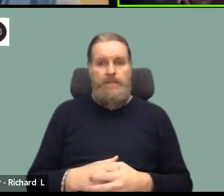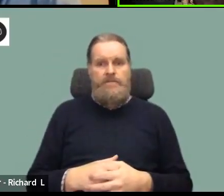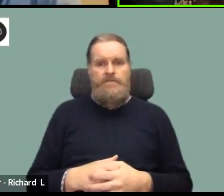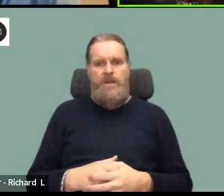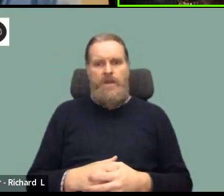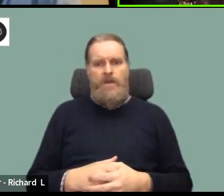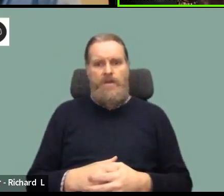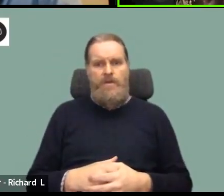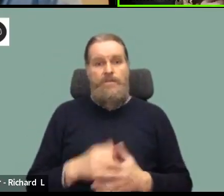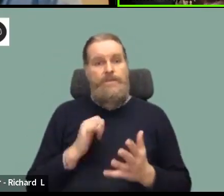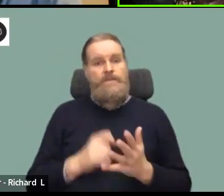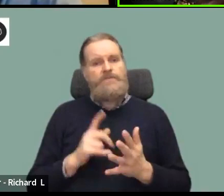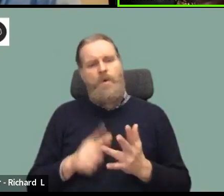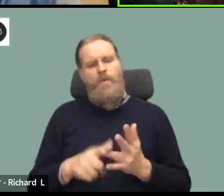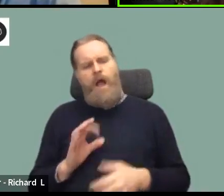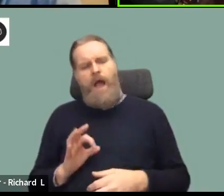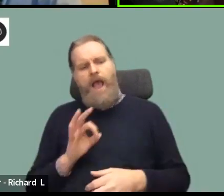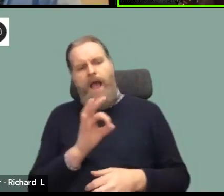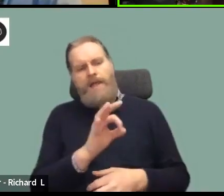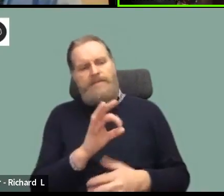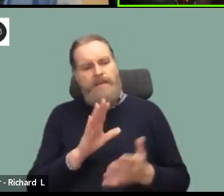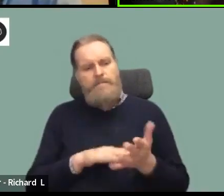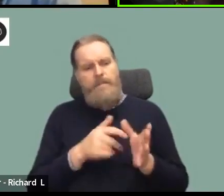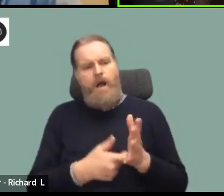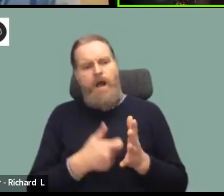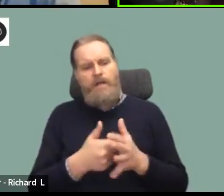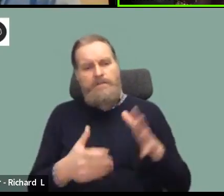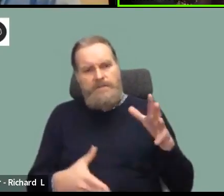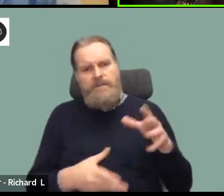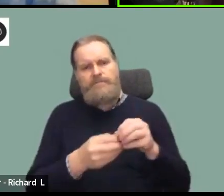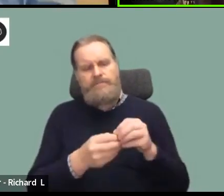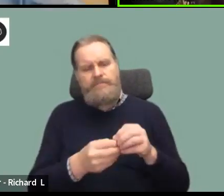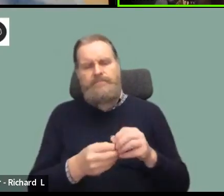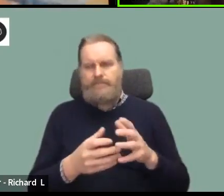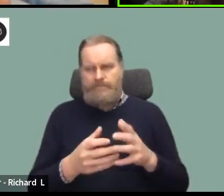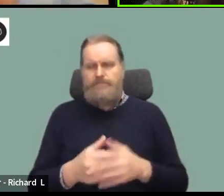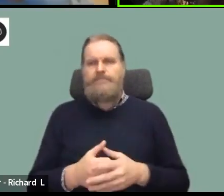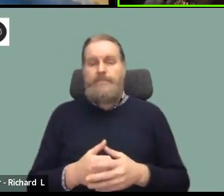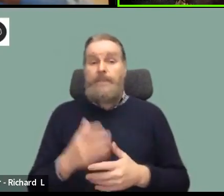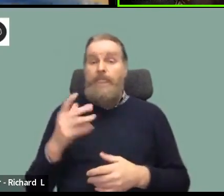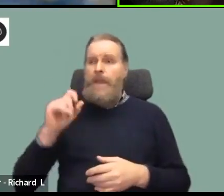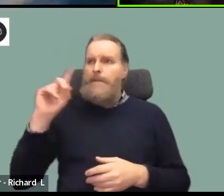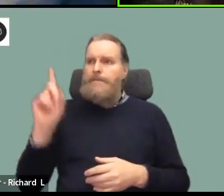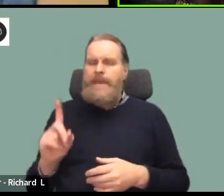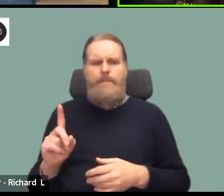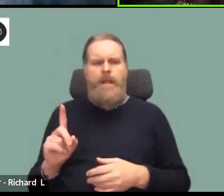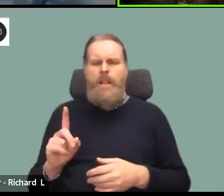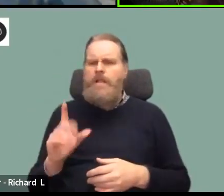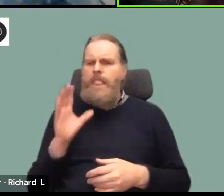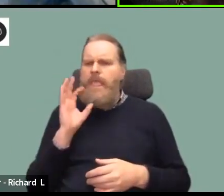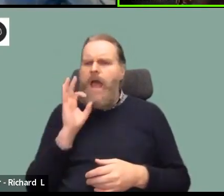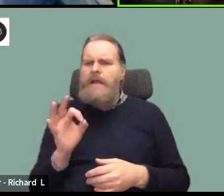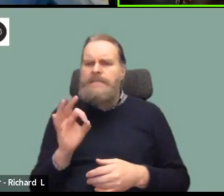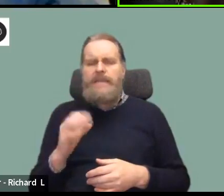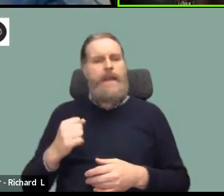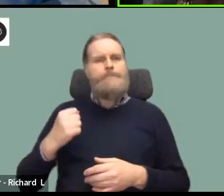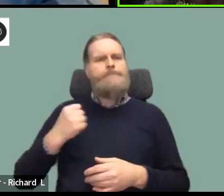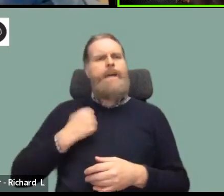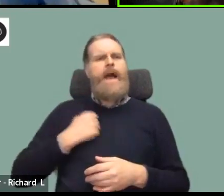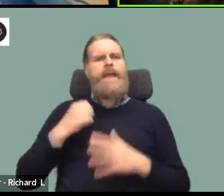really. mark before you some mark before you sum up or in summing up lots of people up lots of people are still sending. in questions asked questions asking when their